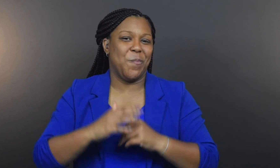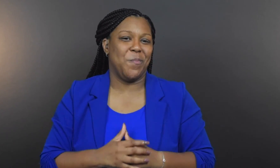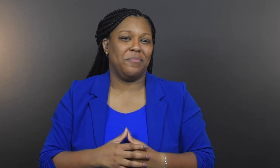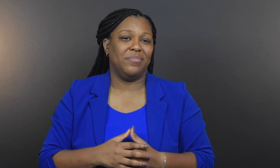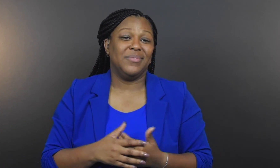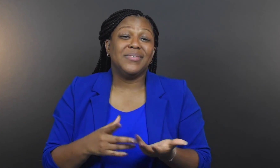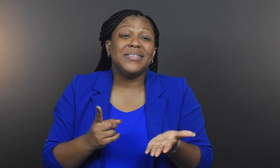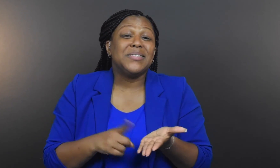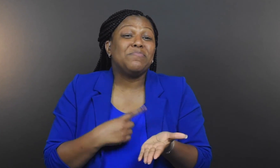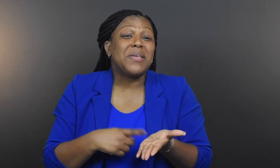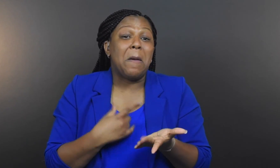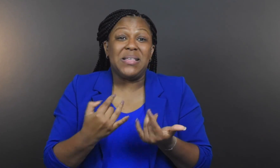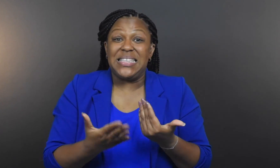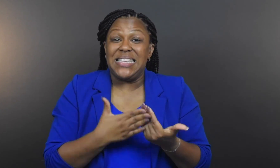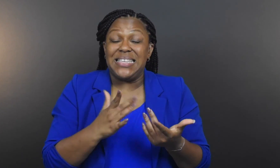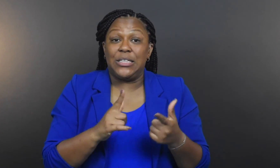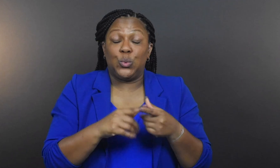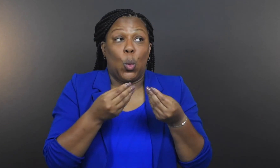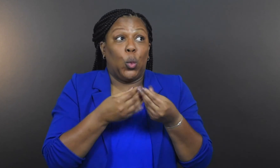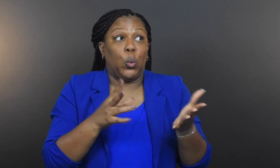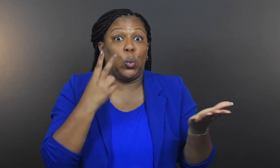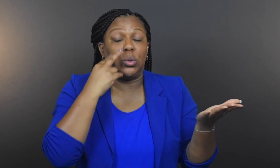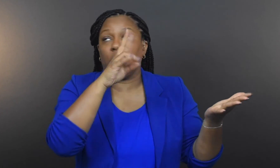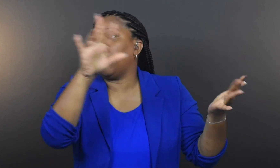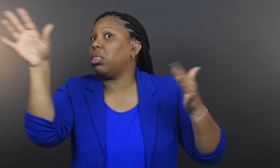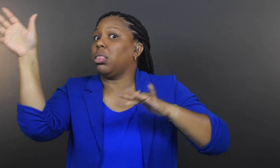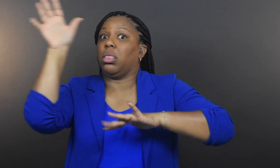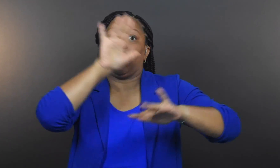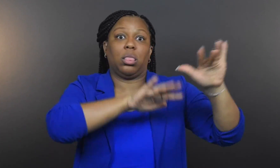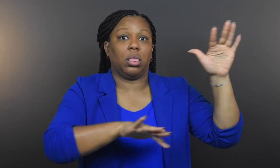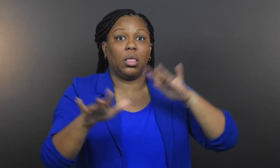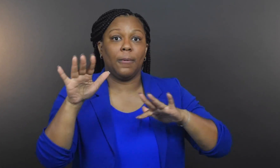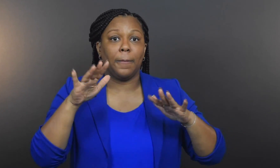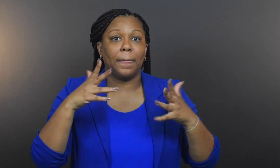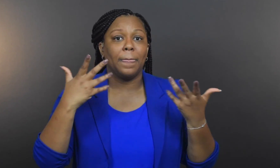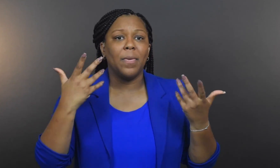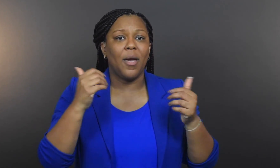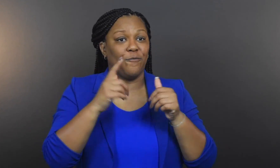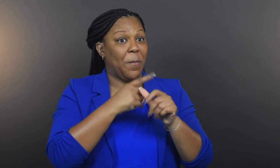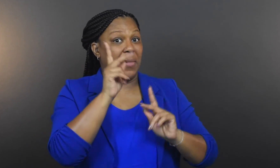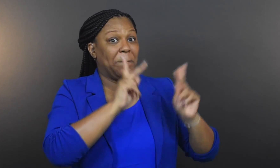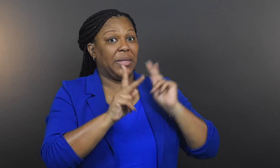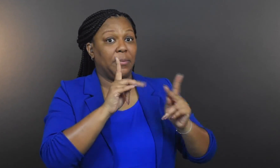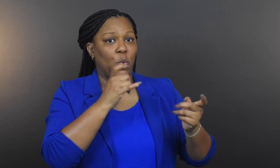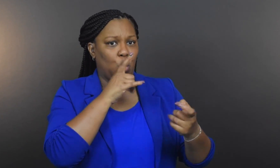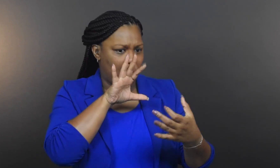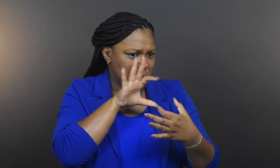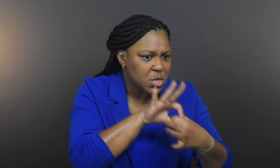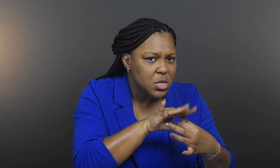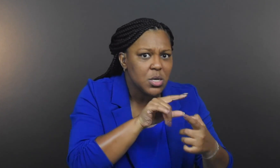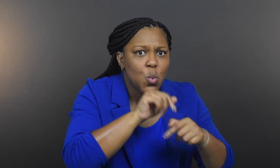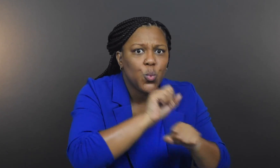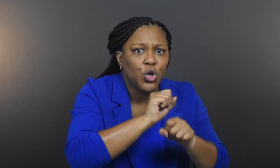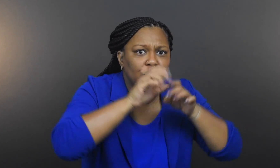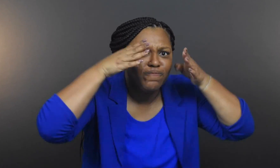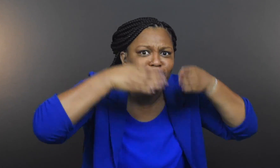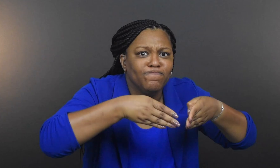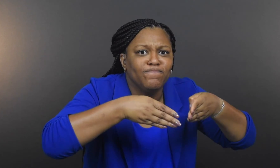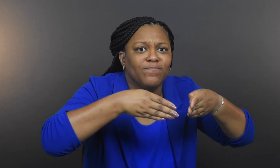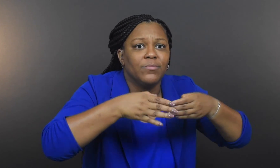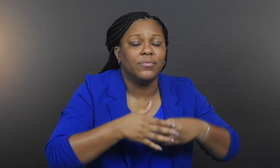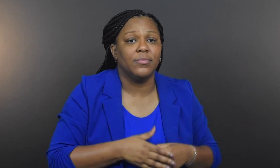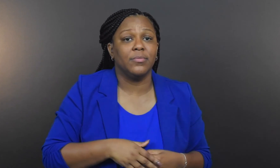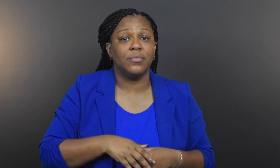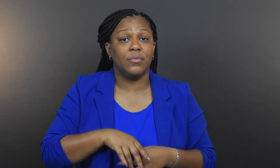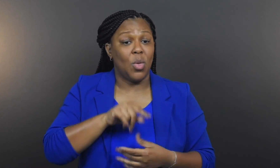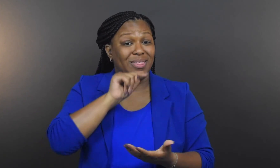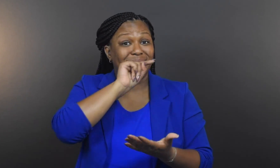“Sometimes it’s easy to lose sight of the people attached to your work.